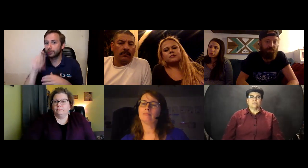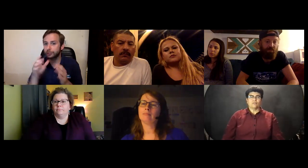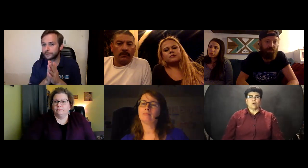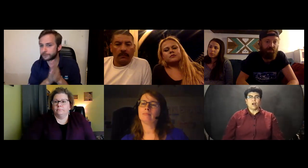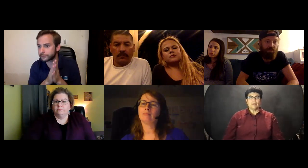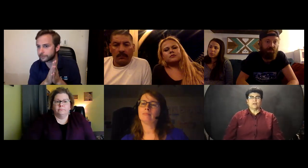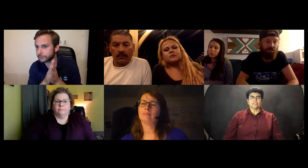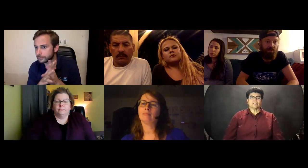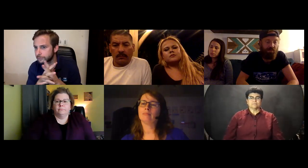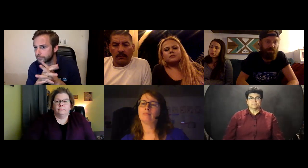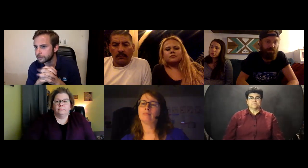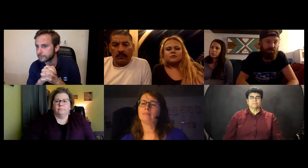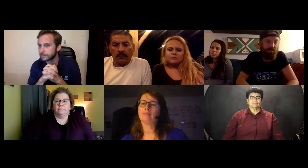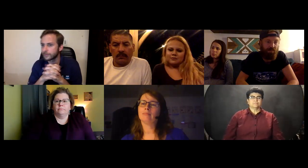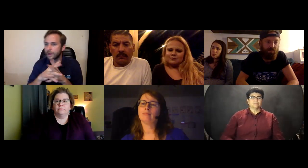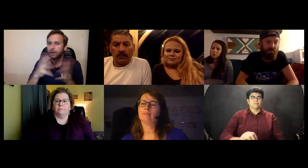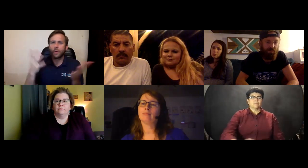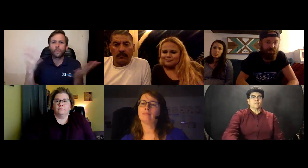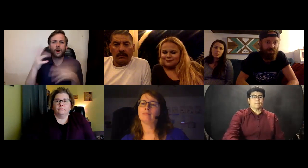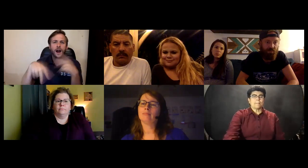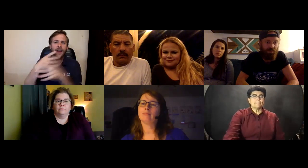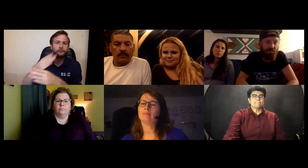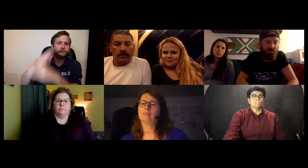for our parents